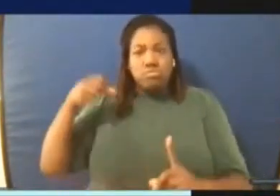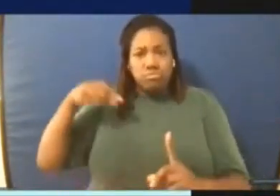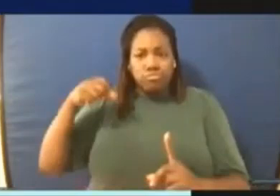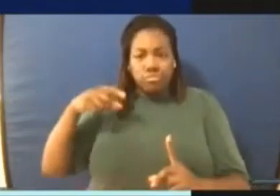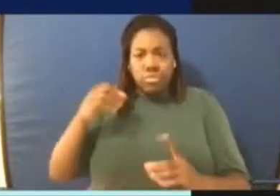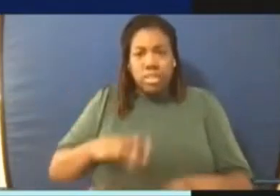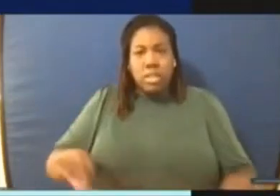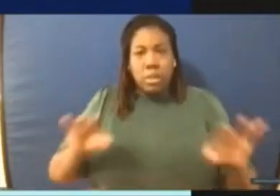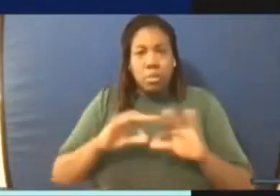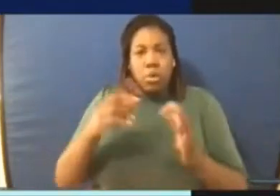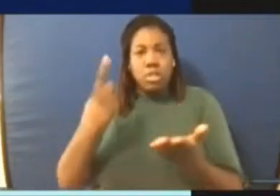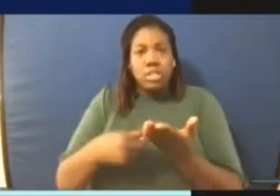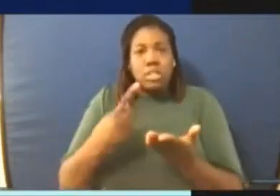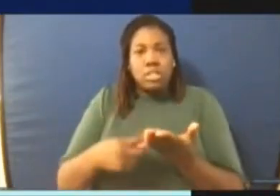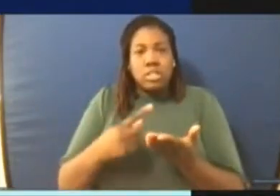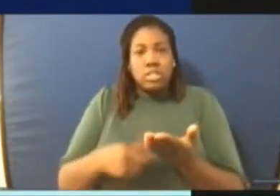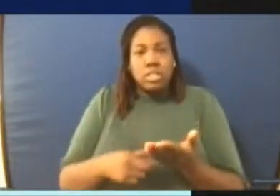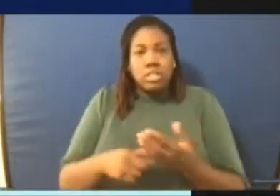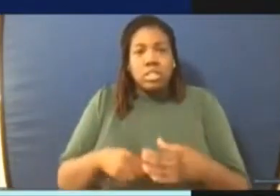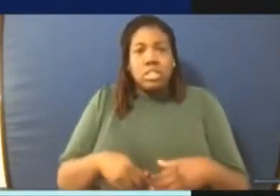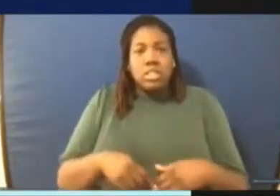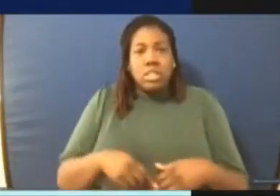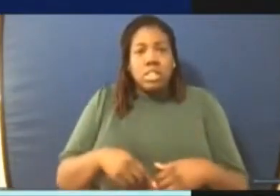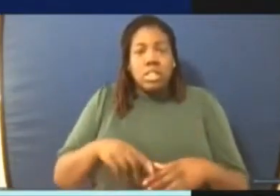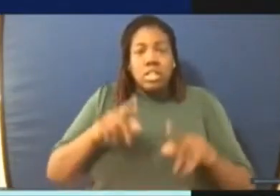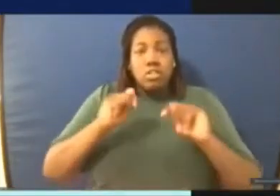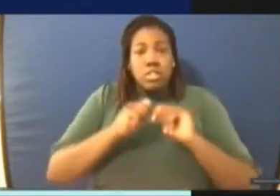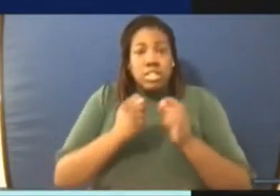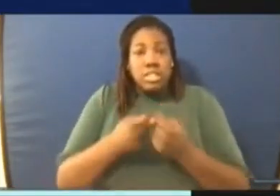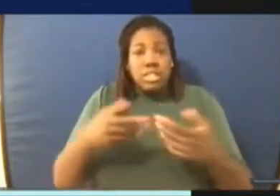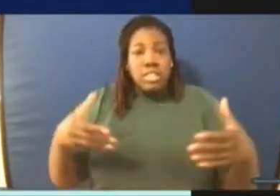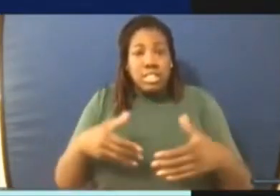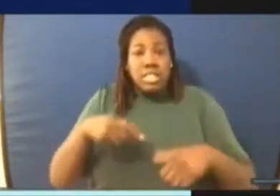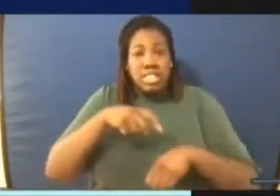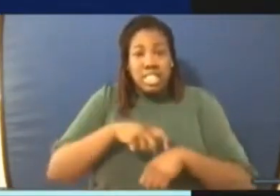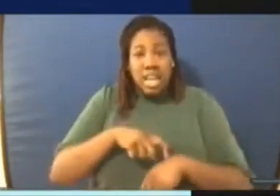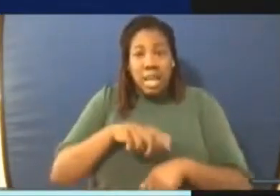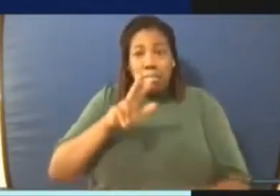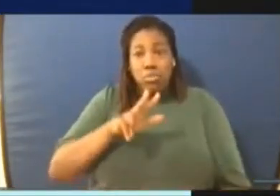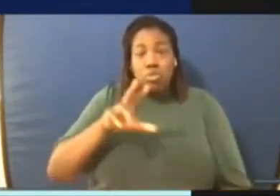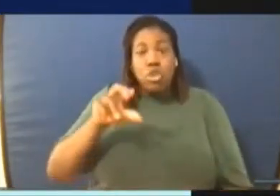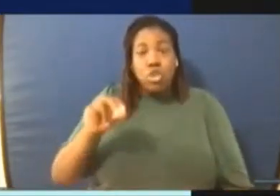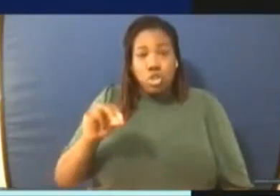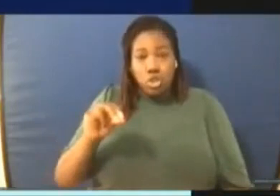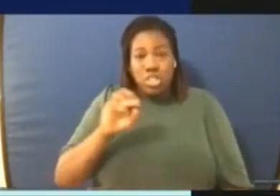For the team, that the time is now 3:30 p.m. Eastern, we will take a break and we will